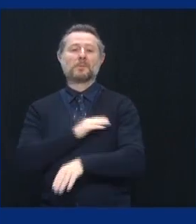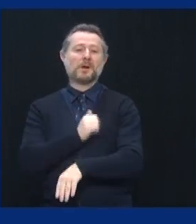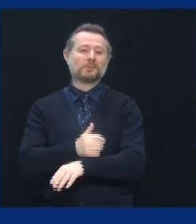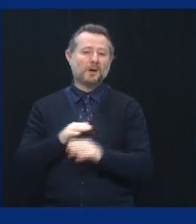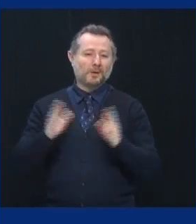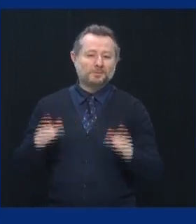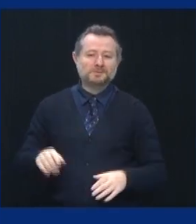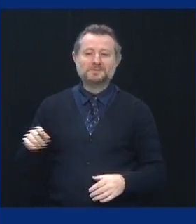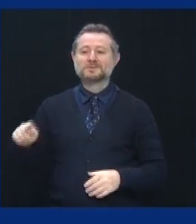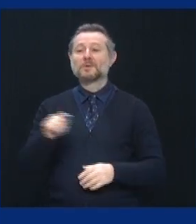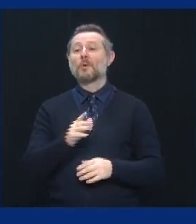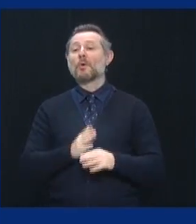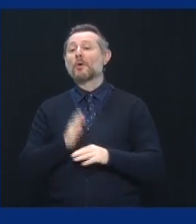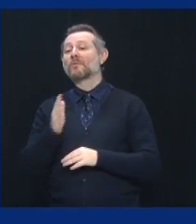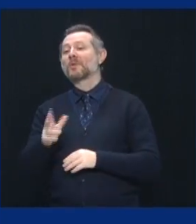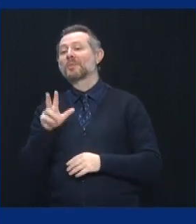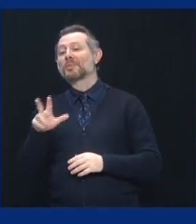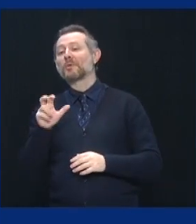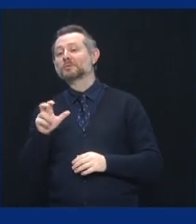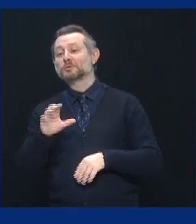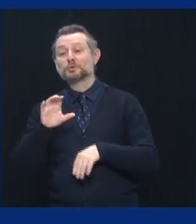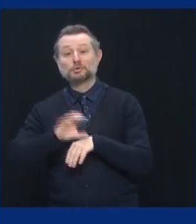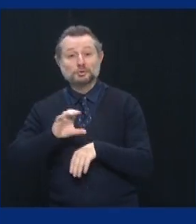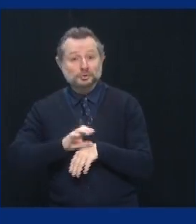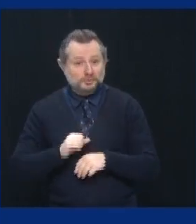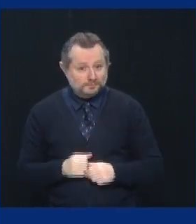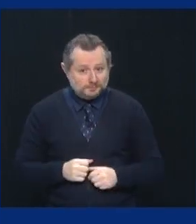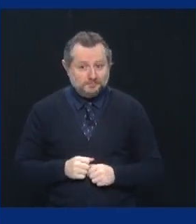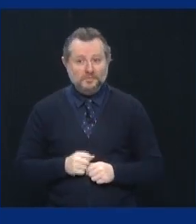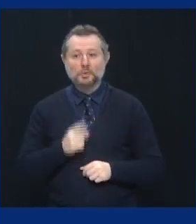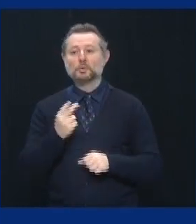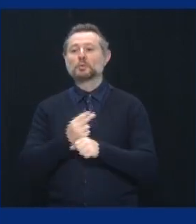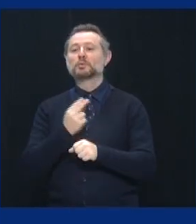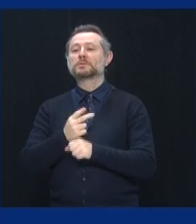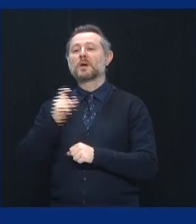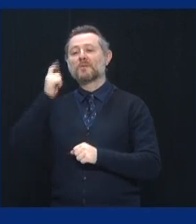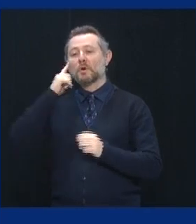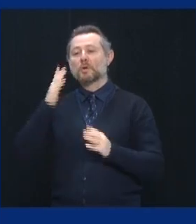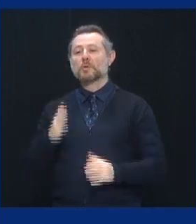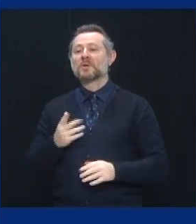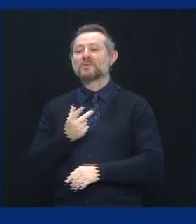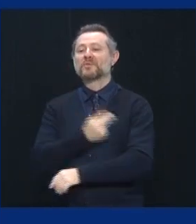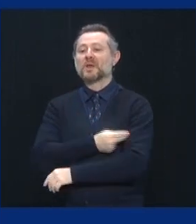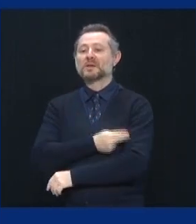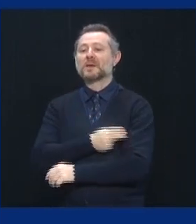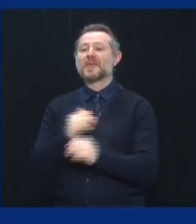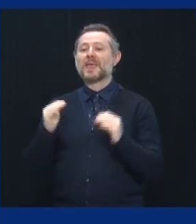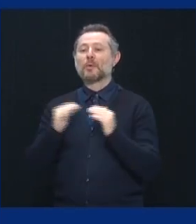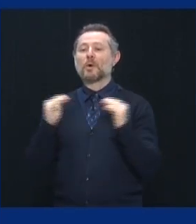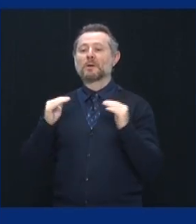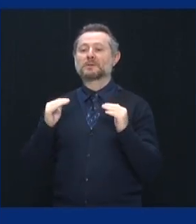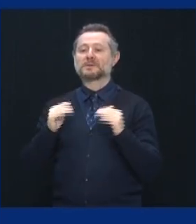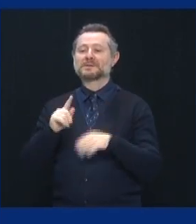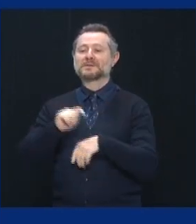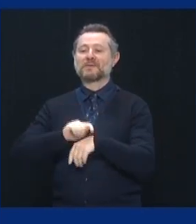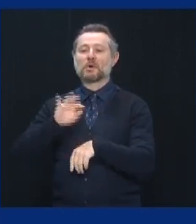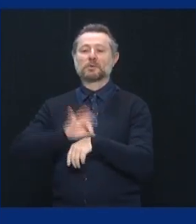MORE KITS WILL BE DEPLOYED TO OTHER PUBLIC HOUSING COMPLEXES